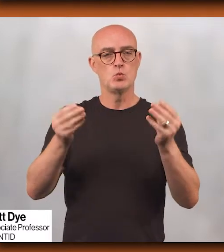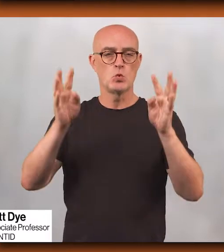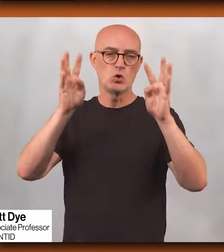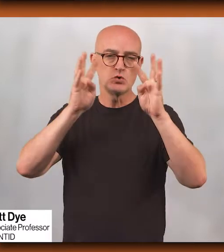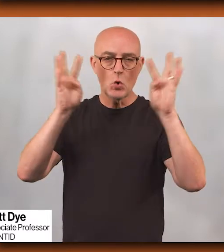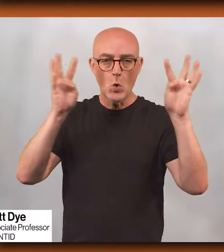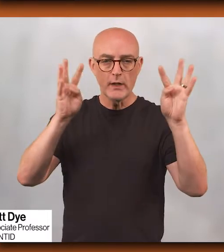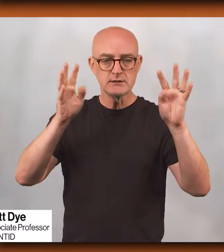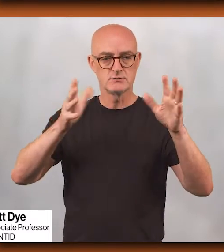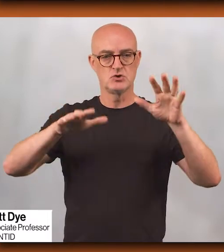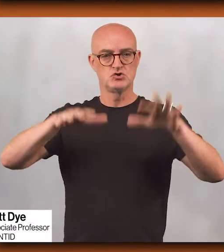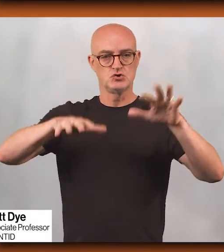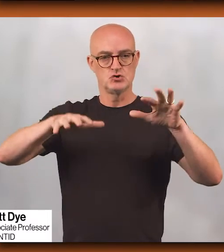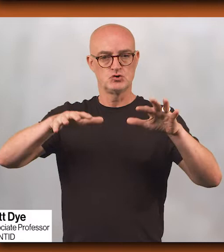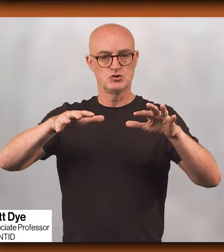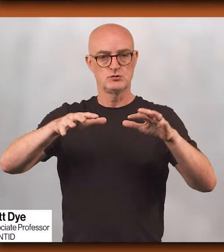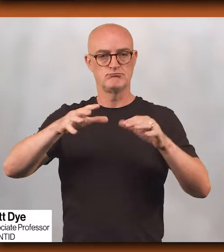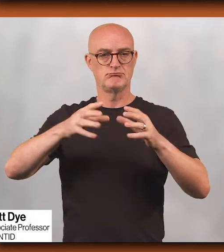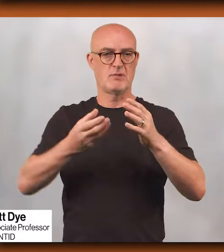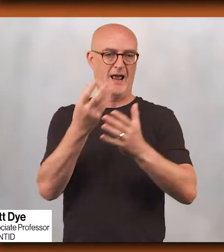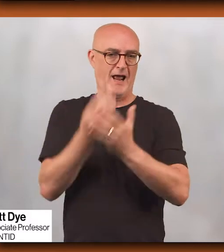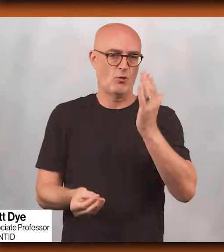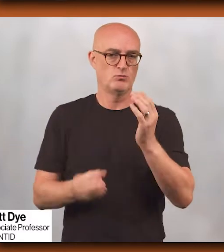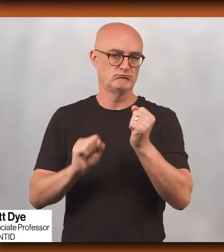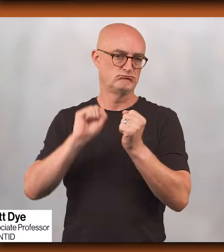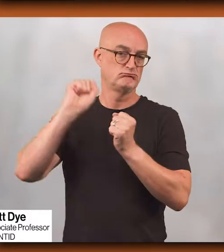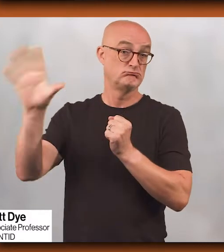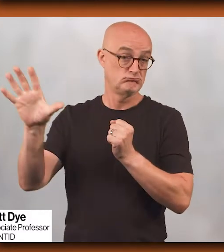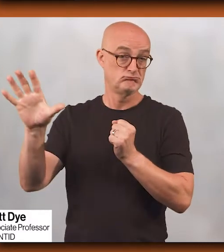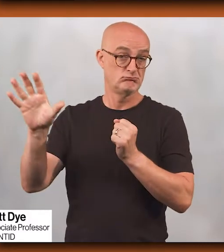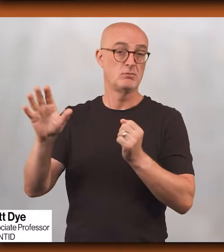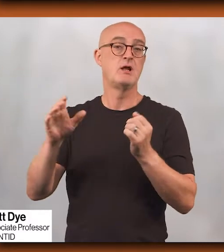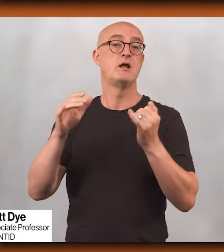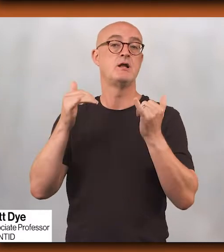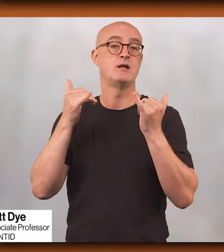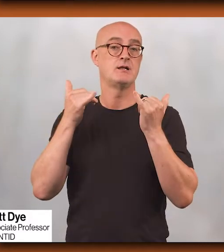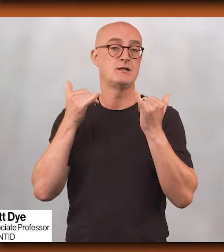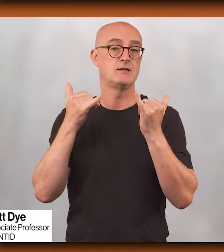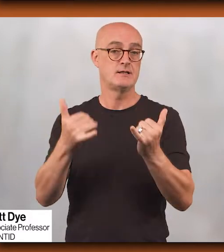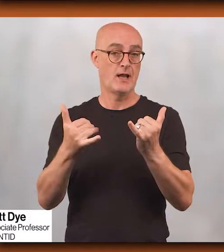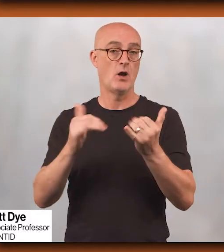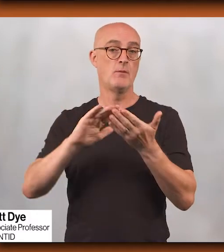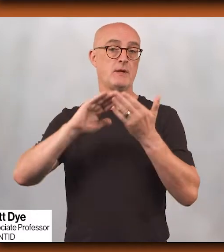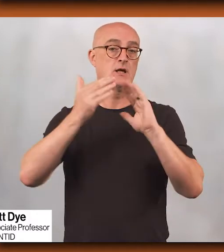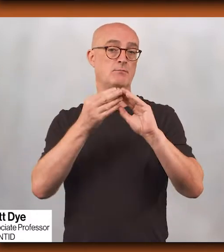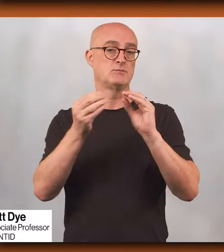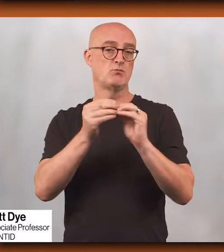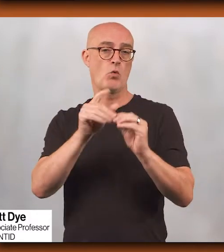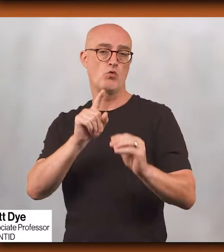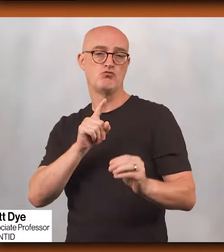and then we scale them so that they more closely fit a realistic measurement, so in our software that we're showing